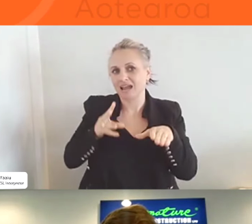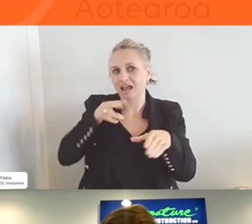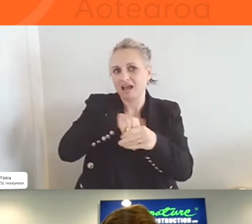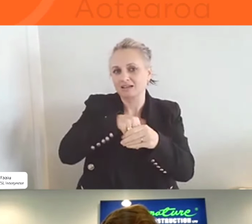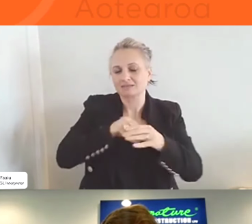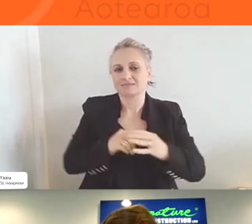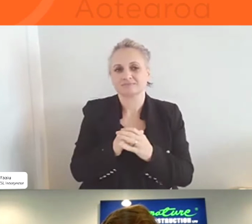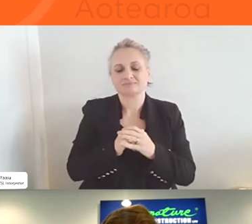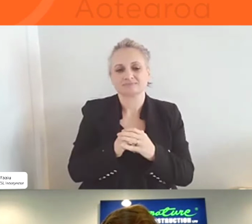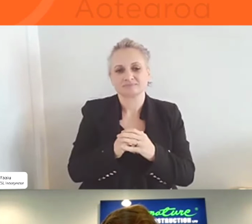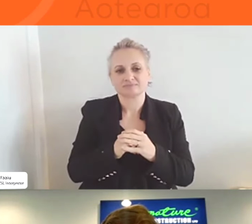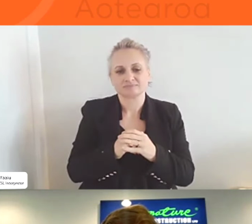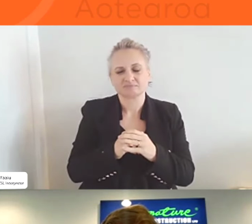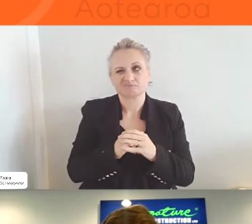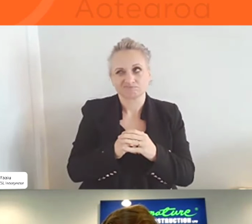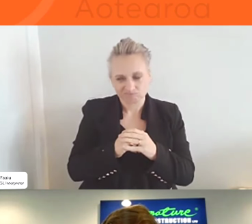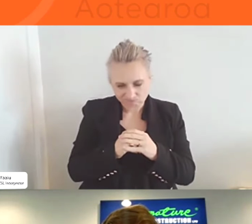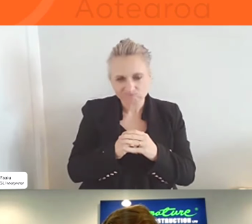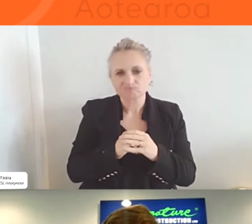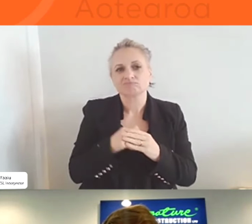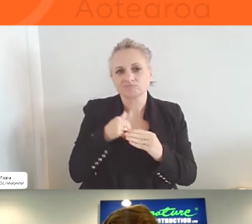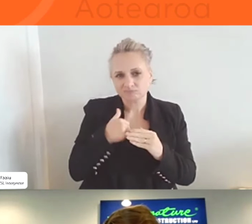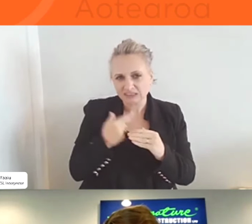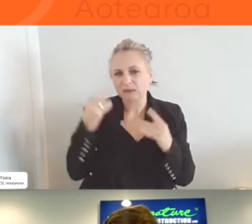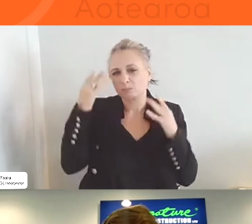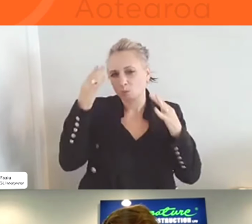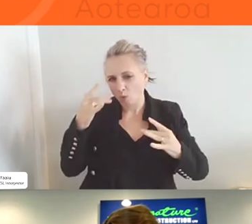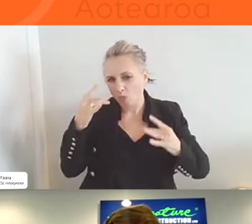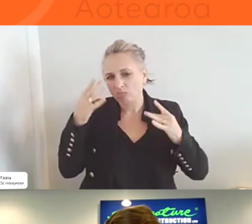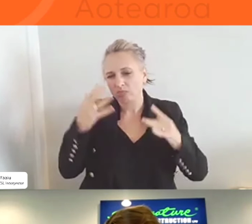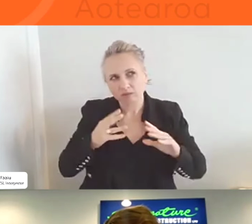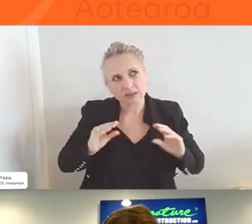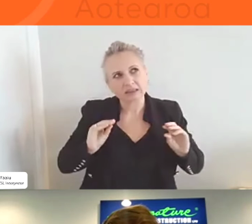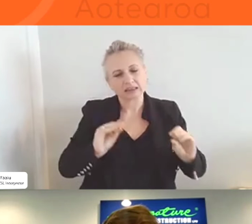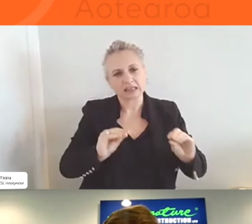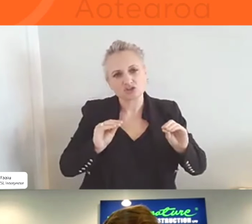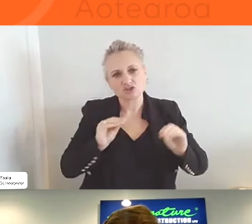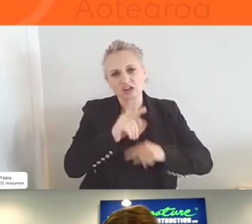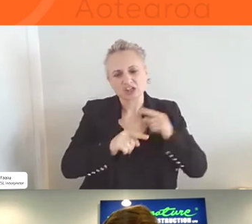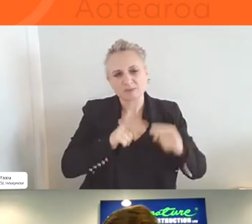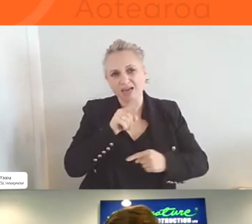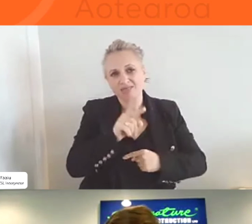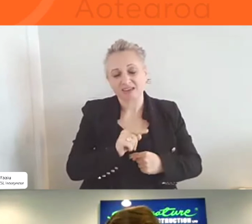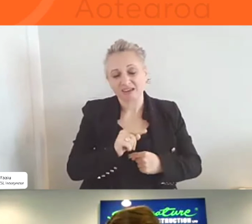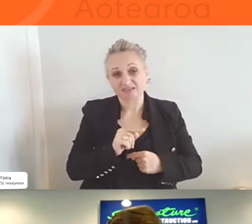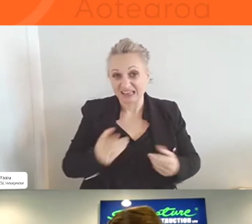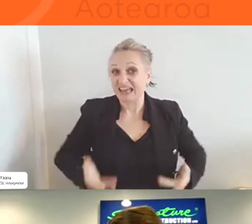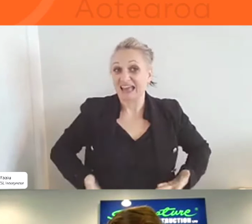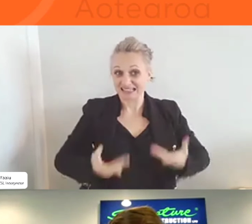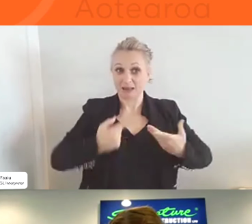more thought and education on as well. And like Gareth has said, it's up to us as well to suggest these things back to the developers